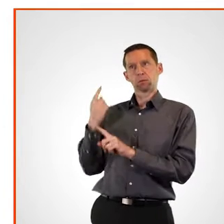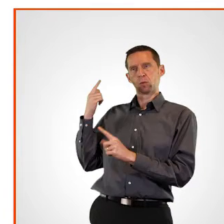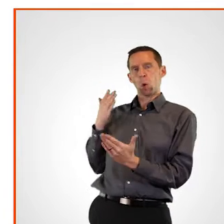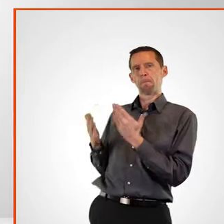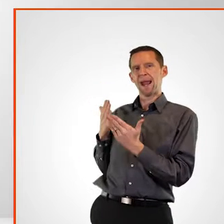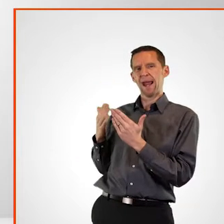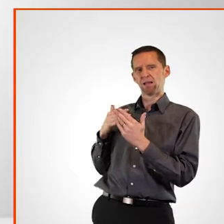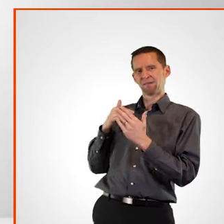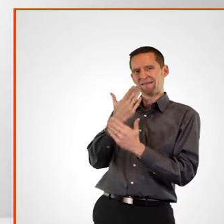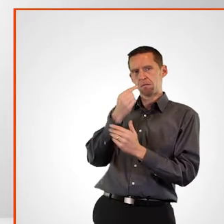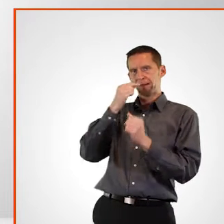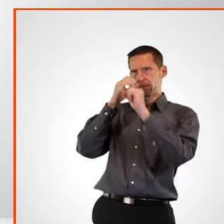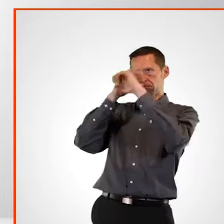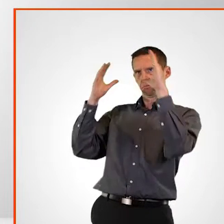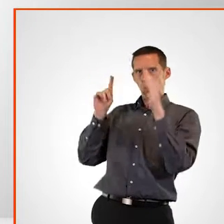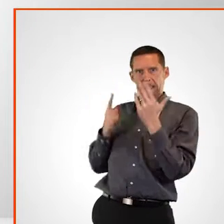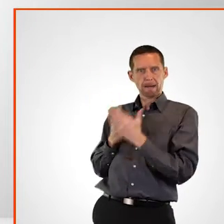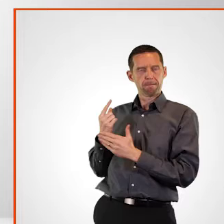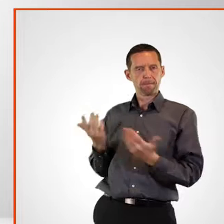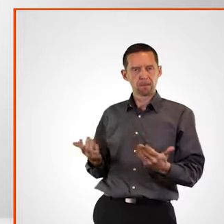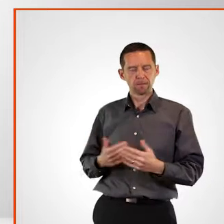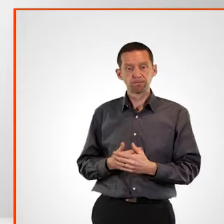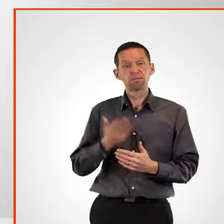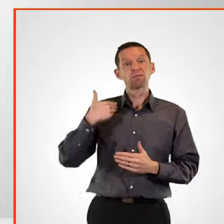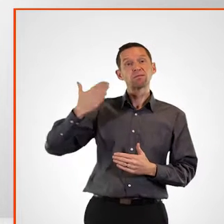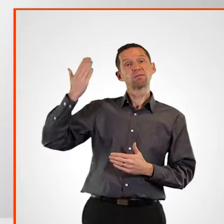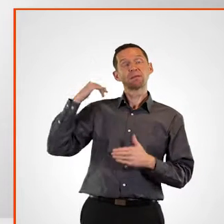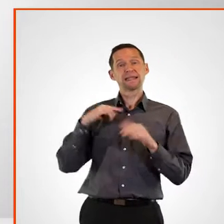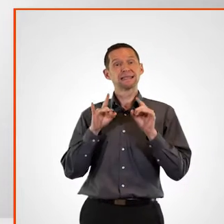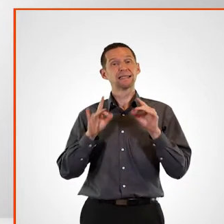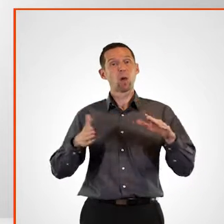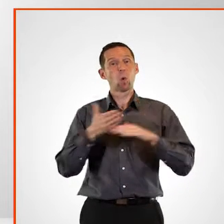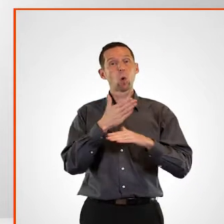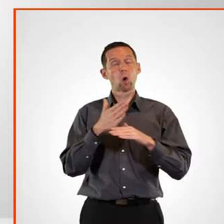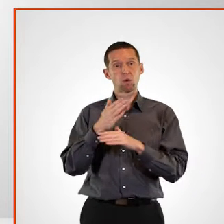So, as you know, at least when I started in cochlear implants in 1990,